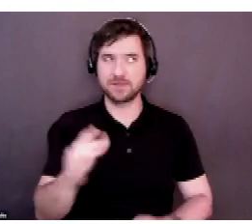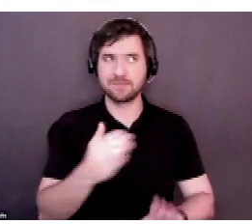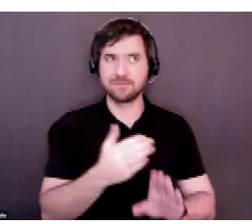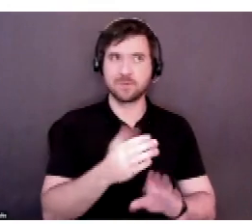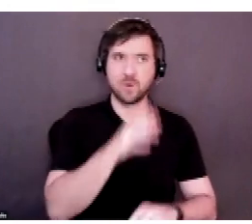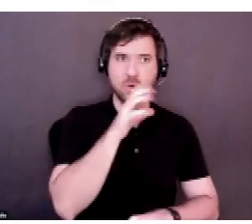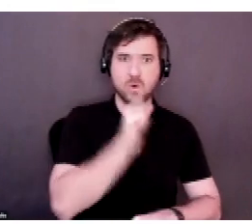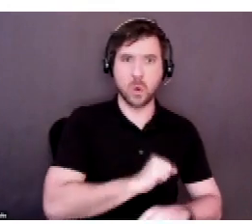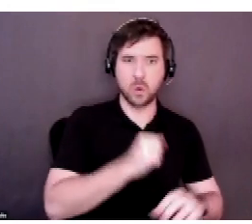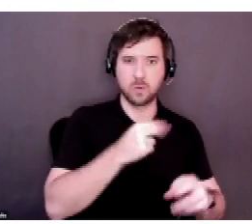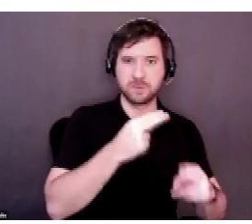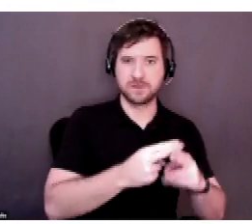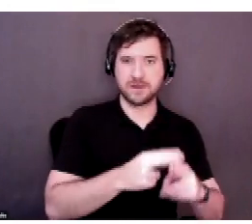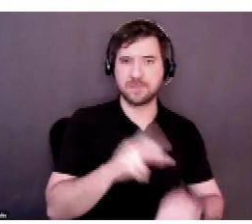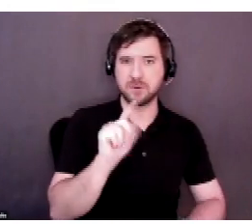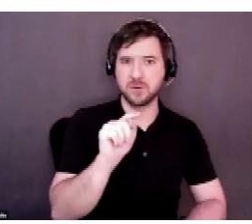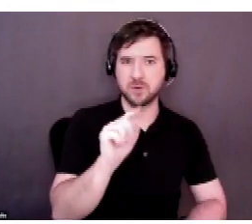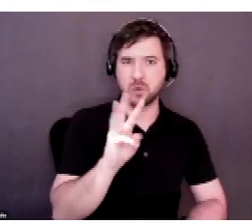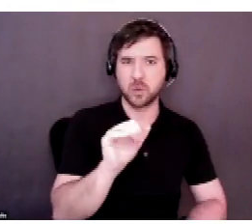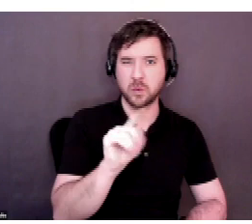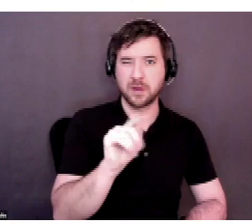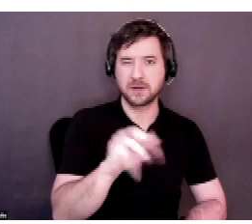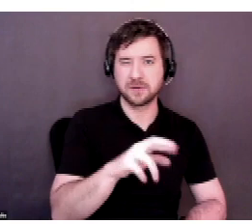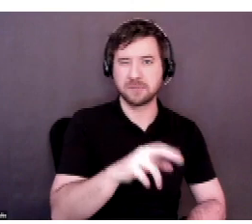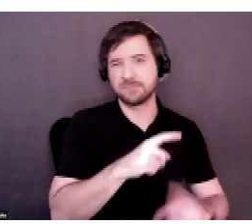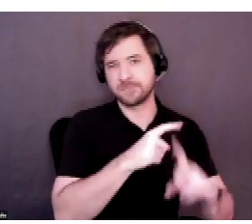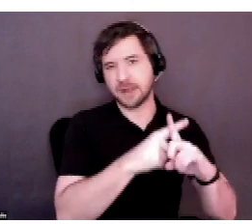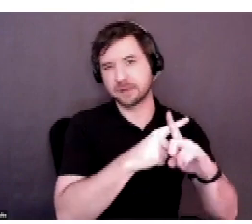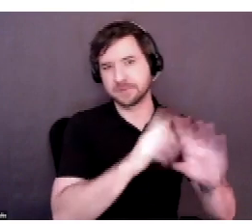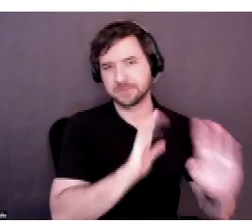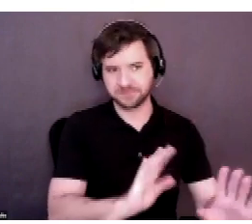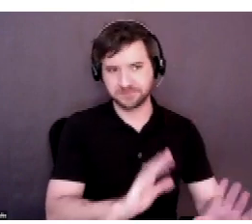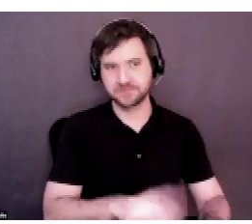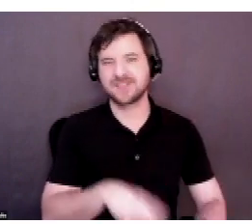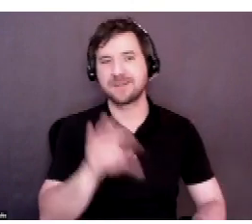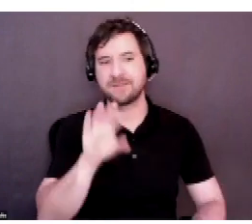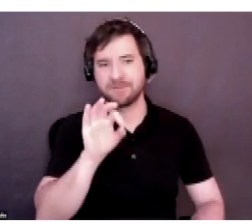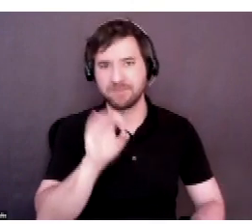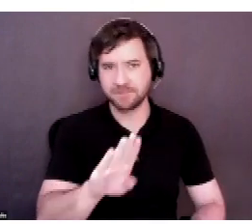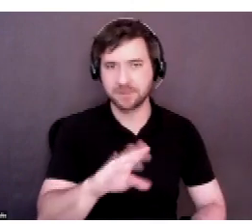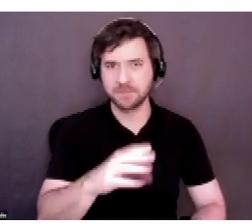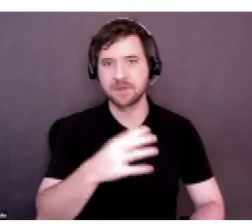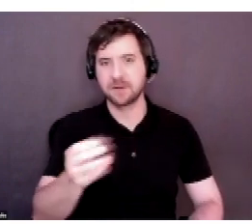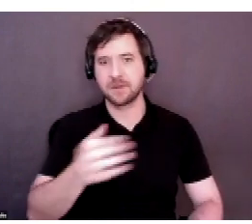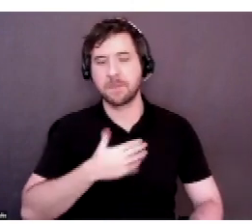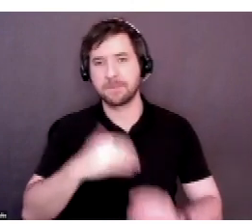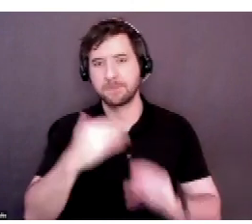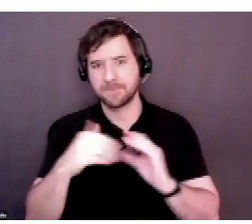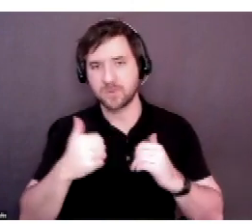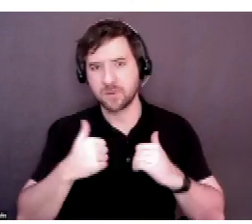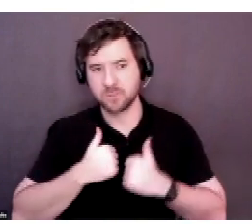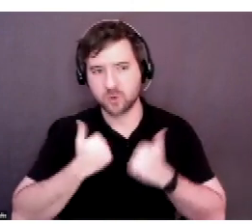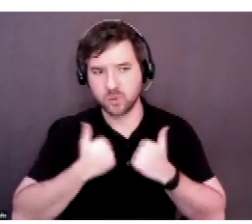Facebook, my e mail address below, and I want to thank everyone for joining us today.